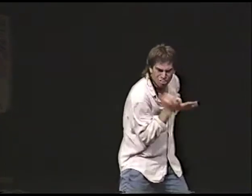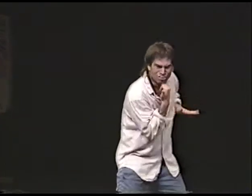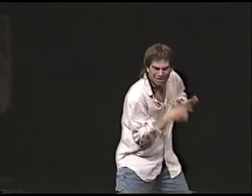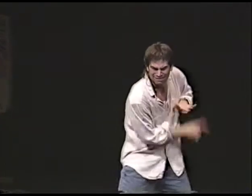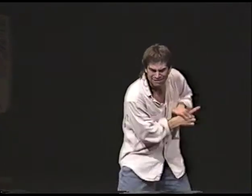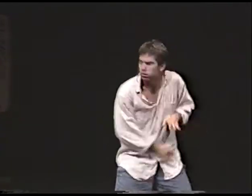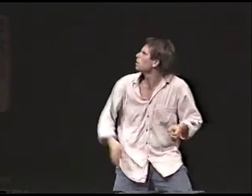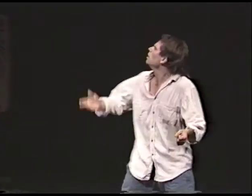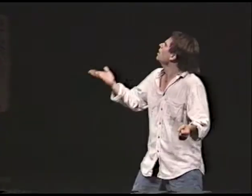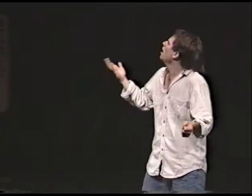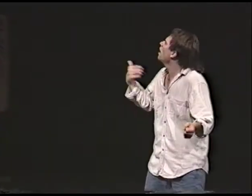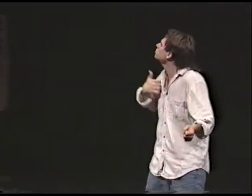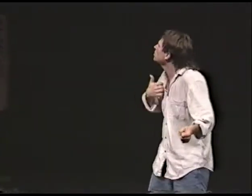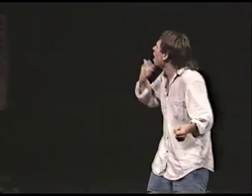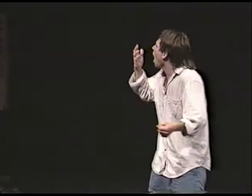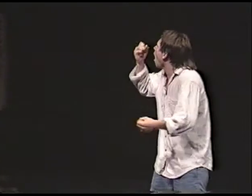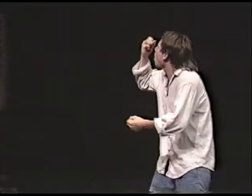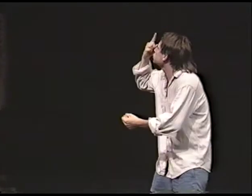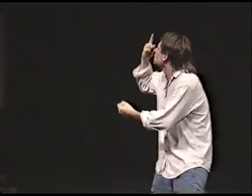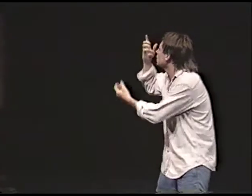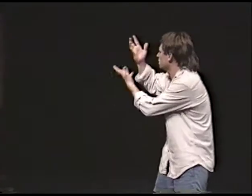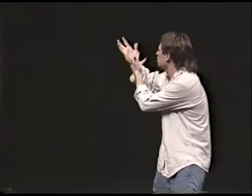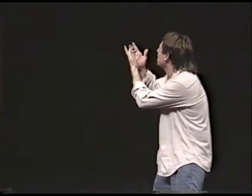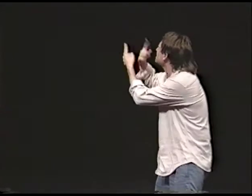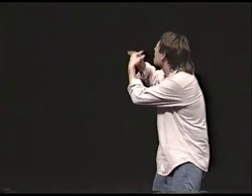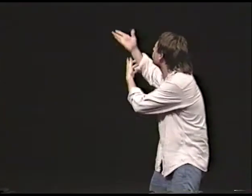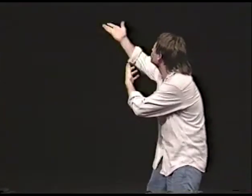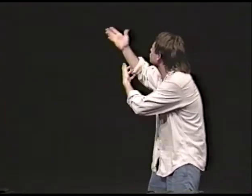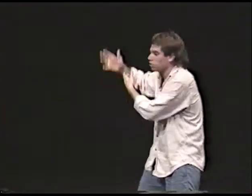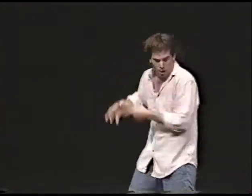I just dropped a bomb. I'm sorry, I don't understand sign language.